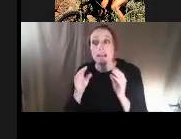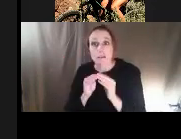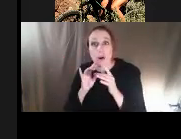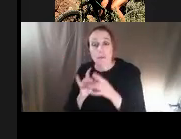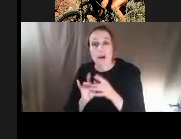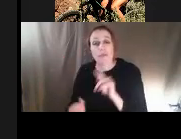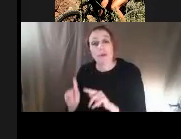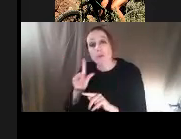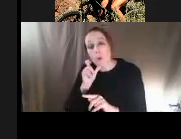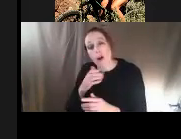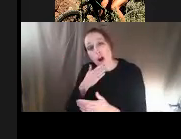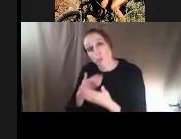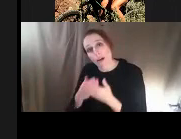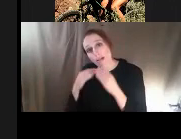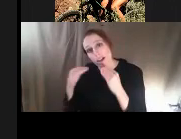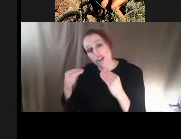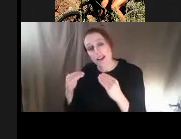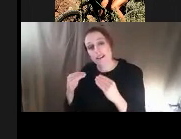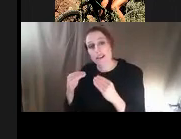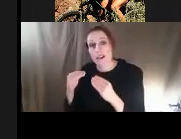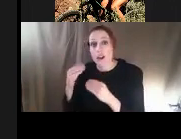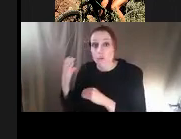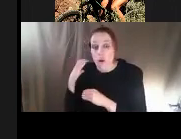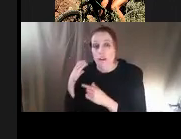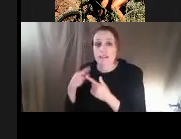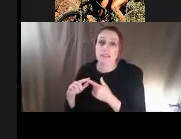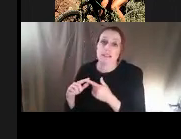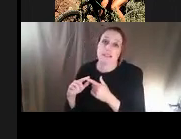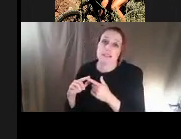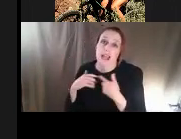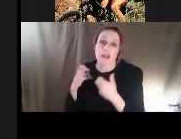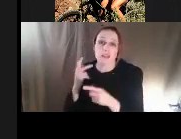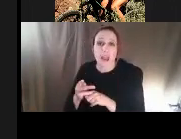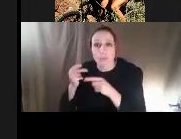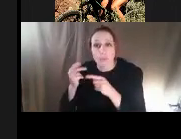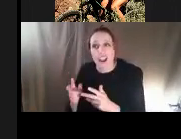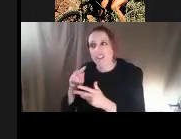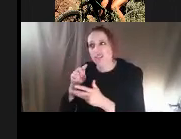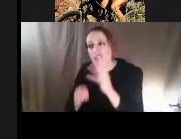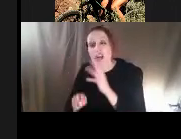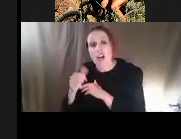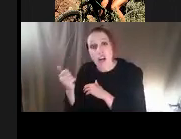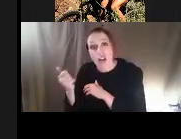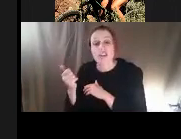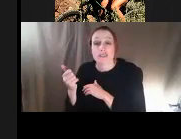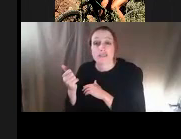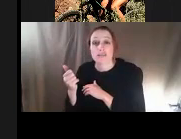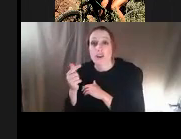healthcare providers, who are unaware of their biases. So, if I'm hitting you over the head with this, there's a good reason.